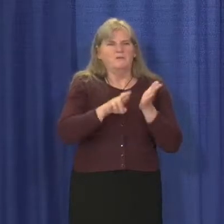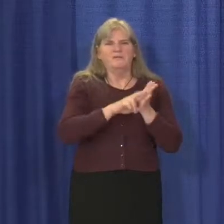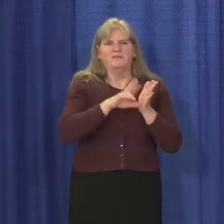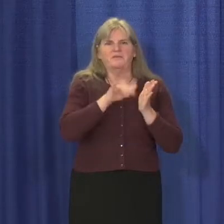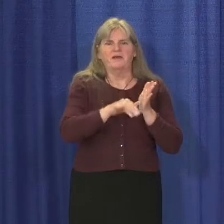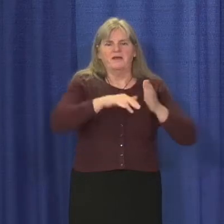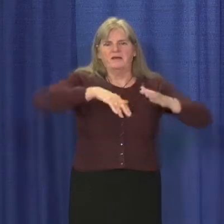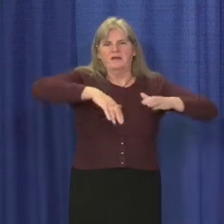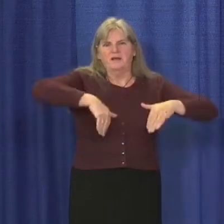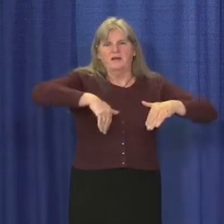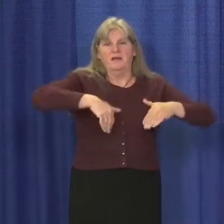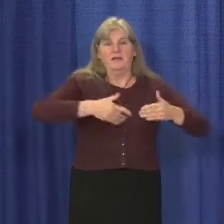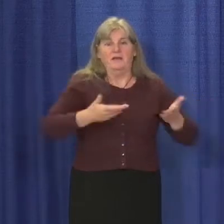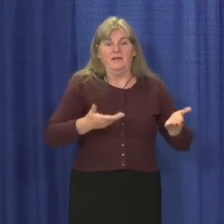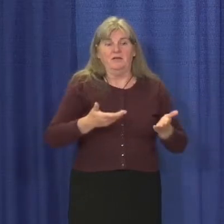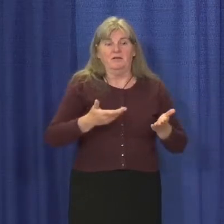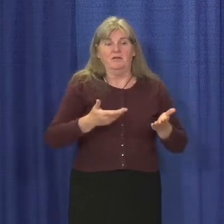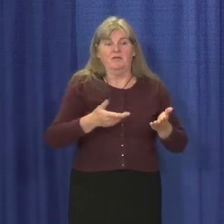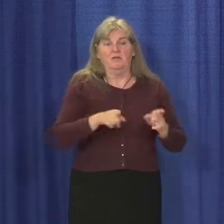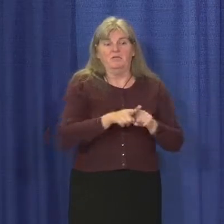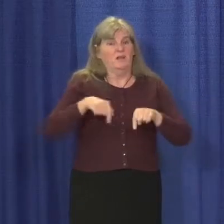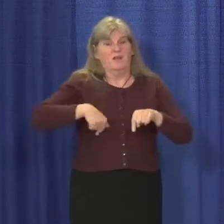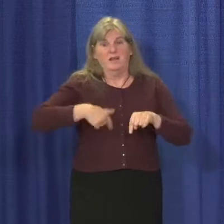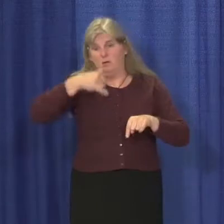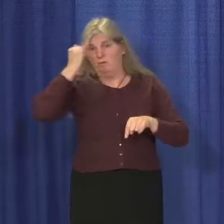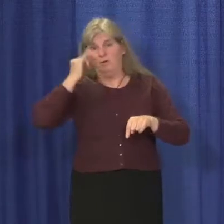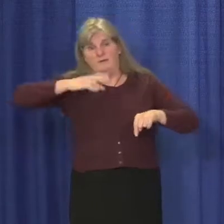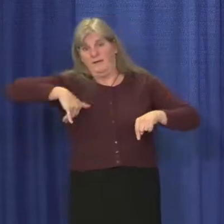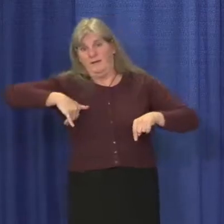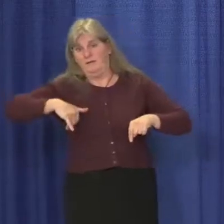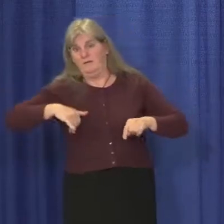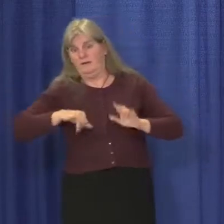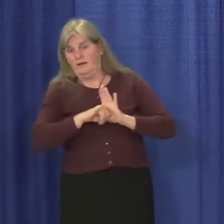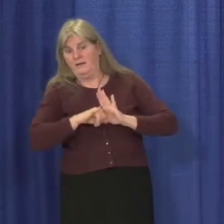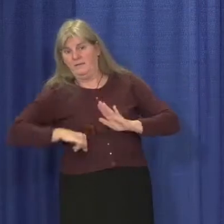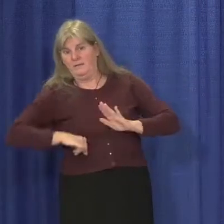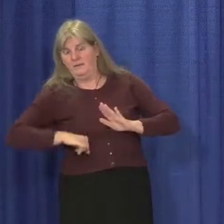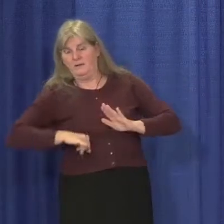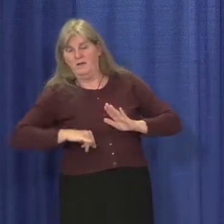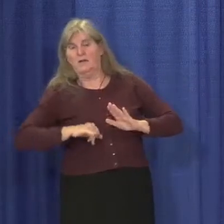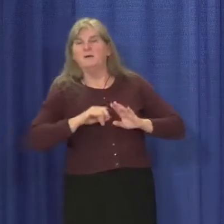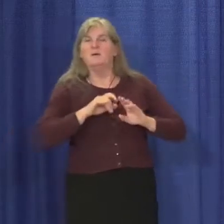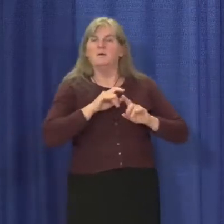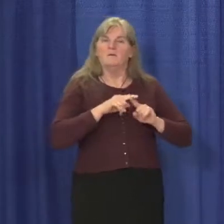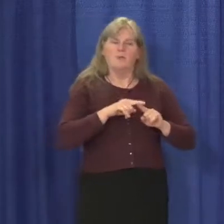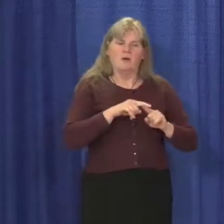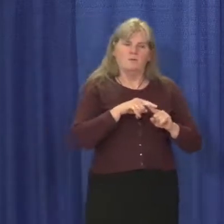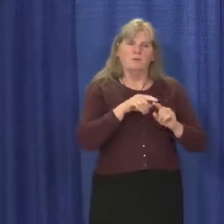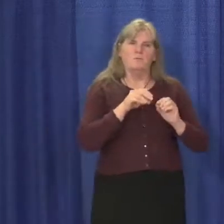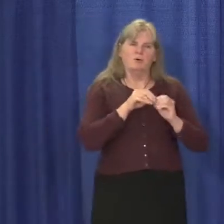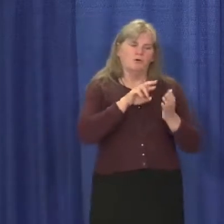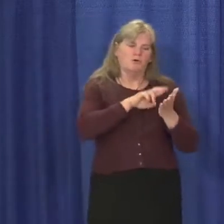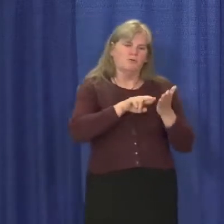capacity. And it's a subject of research